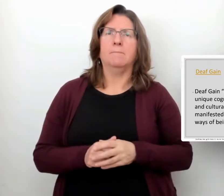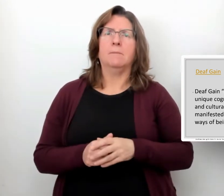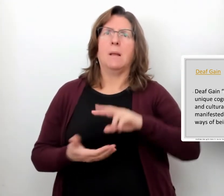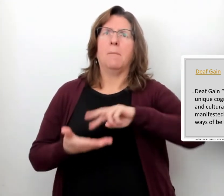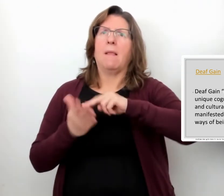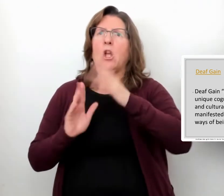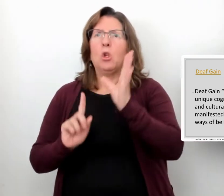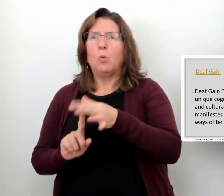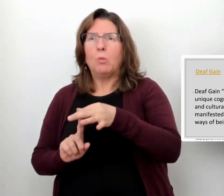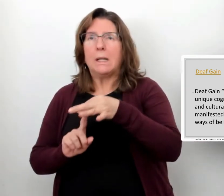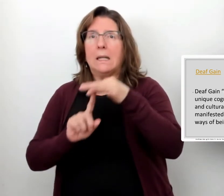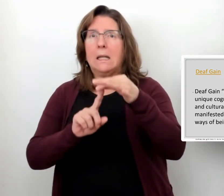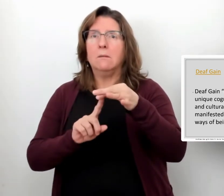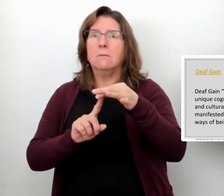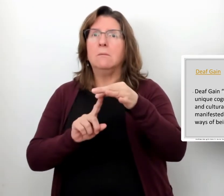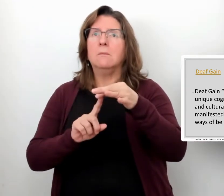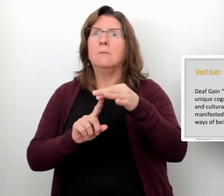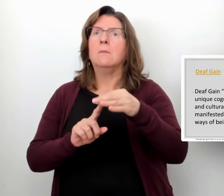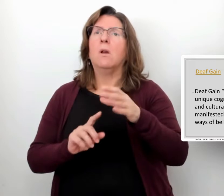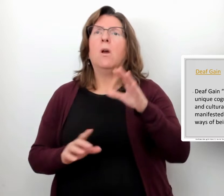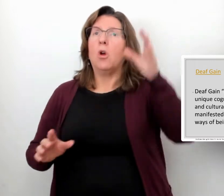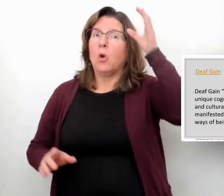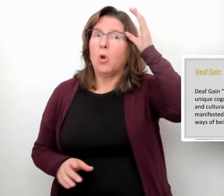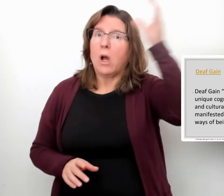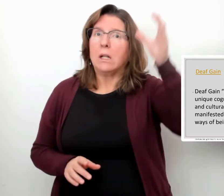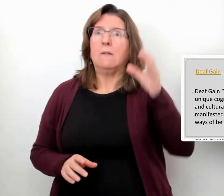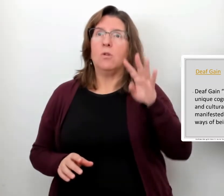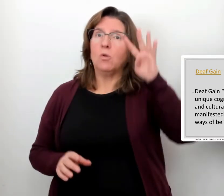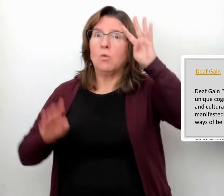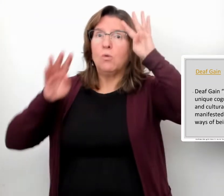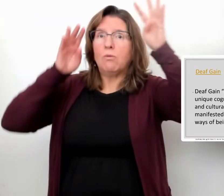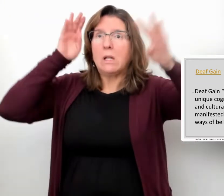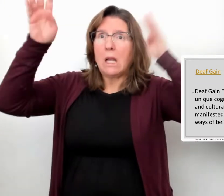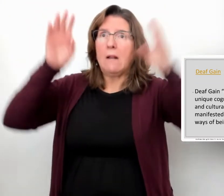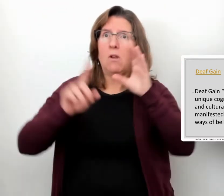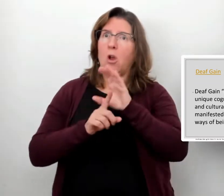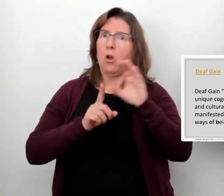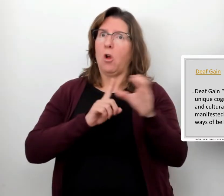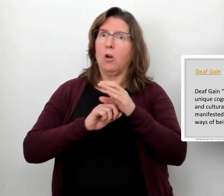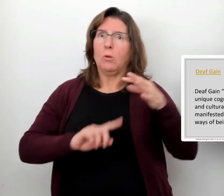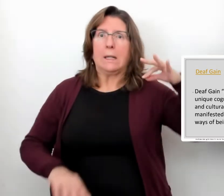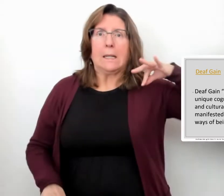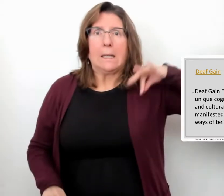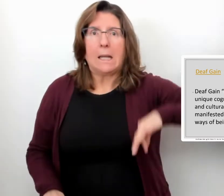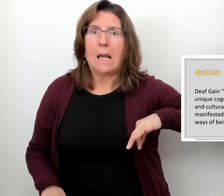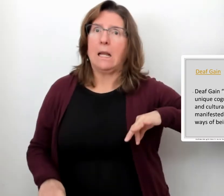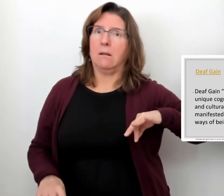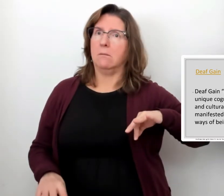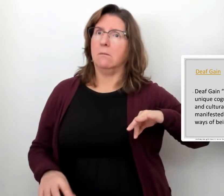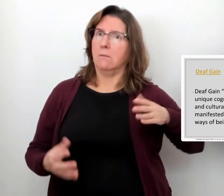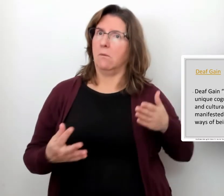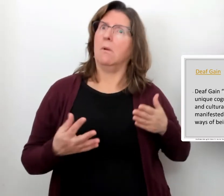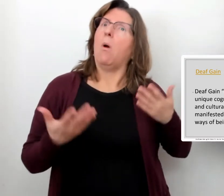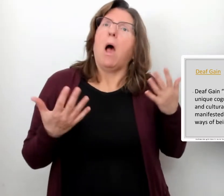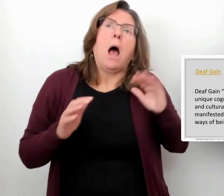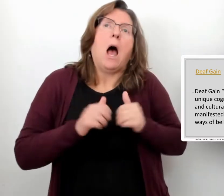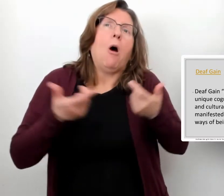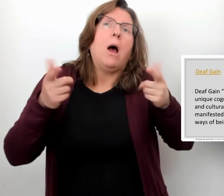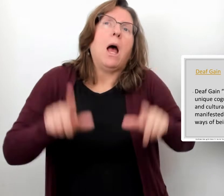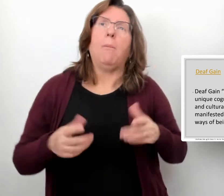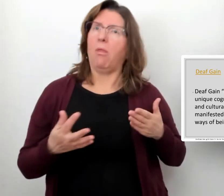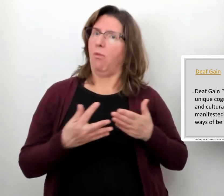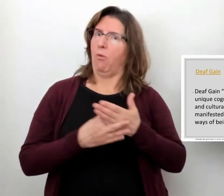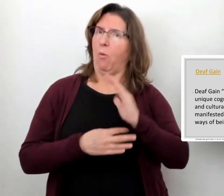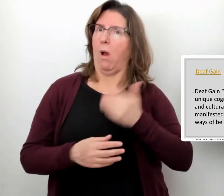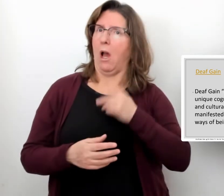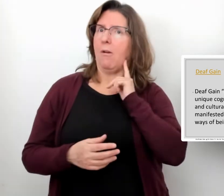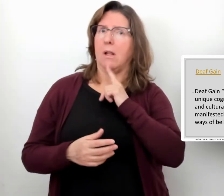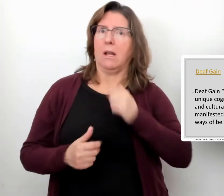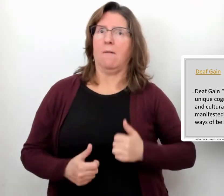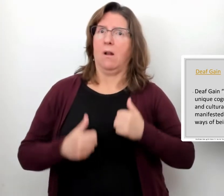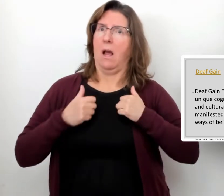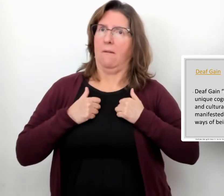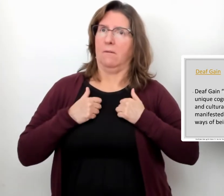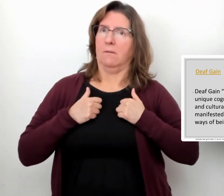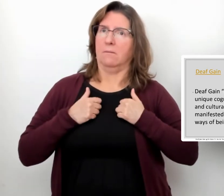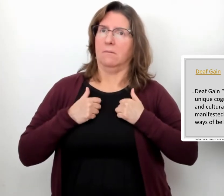'deaf gain' refers to the unique cognitive, creative, and cultural gains manifested through deaf ways of being in the world.